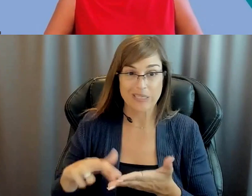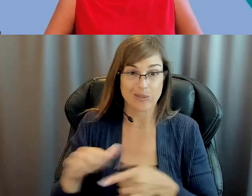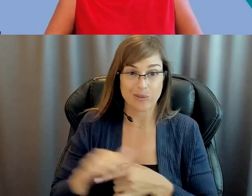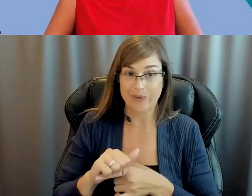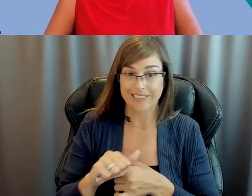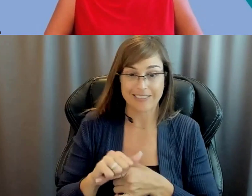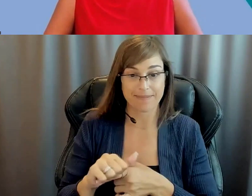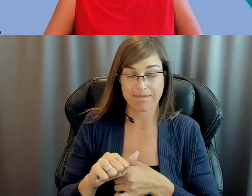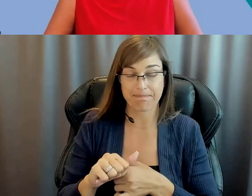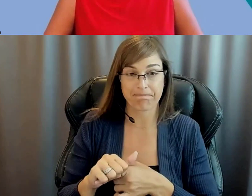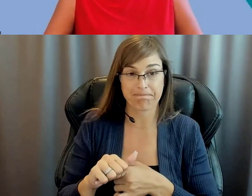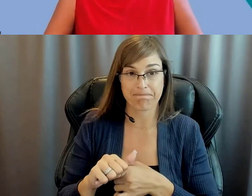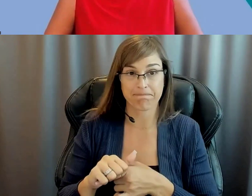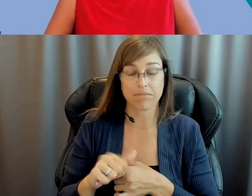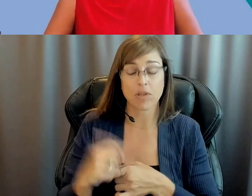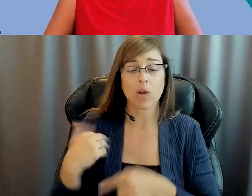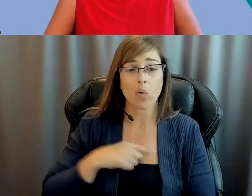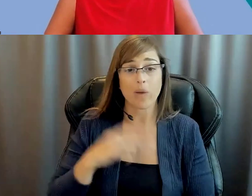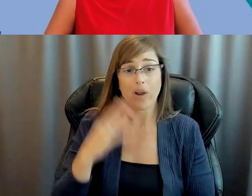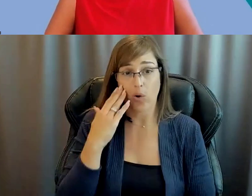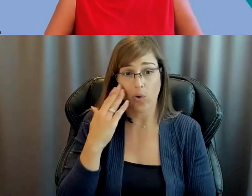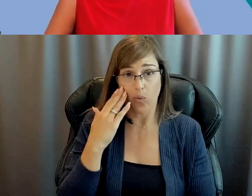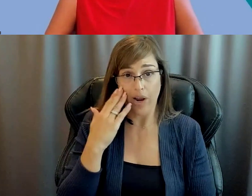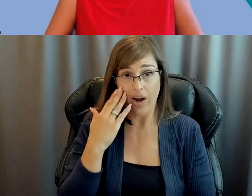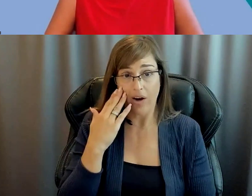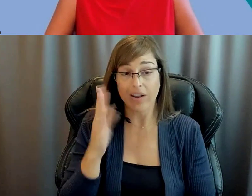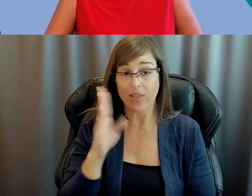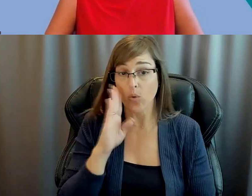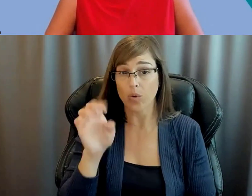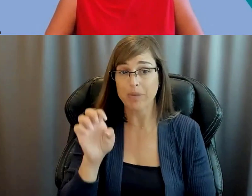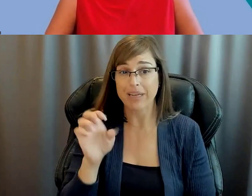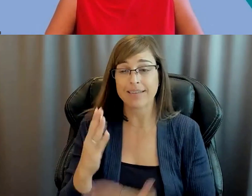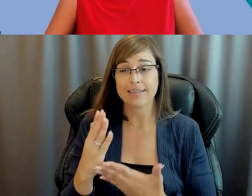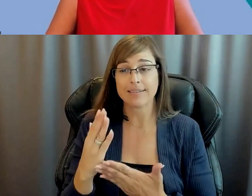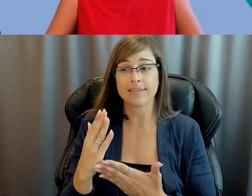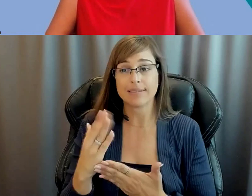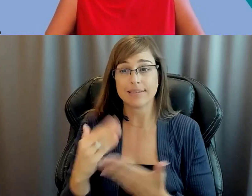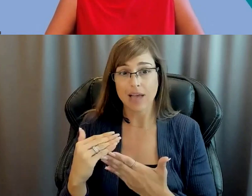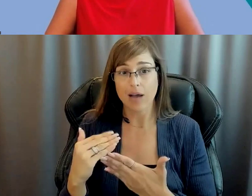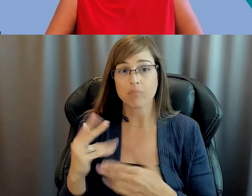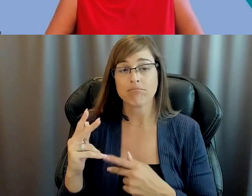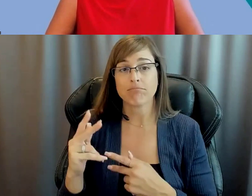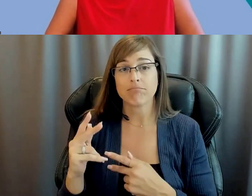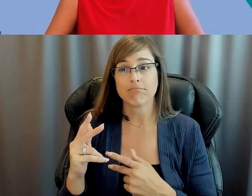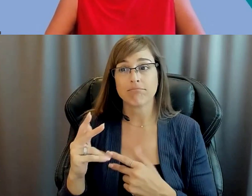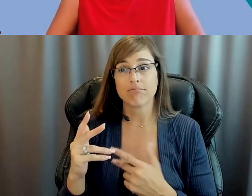We are aware of all that, and there will be some time